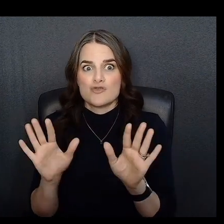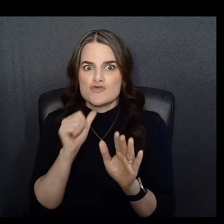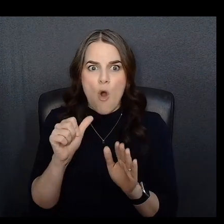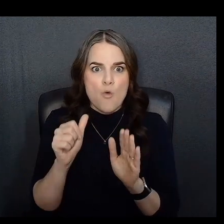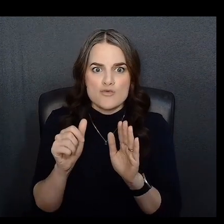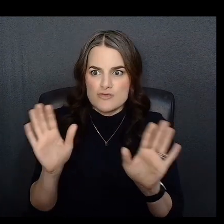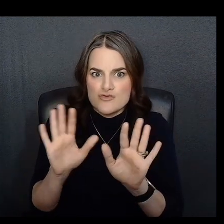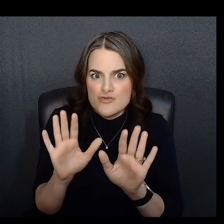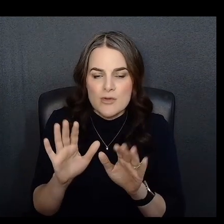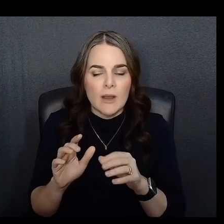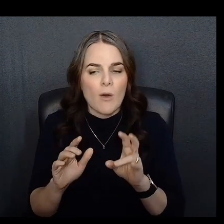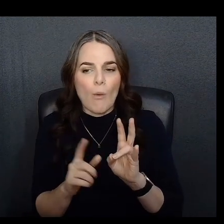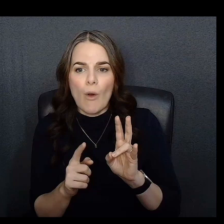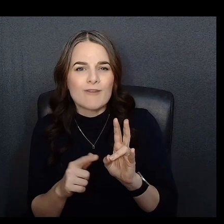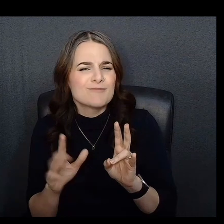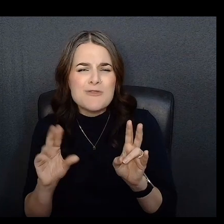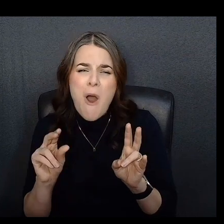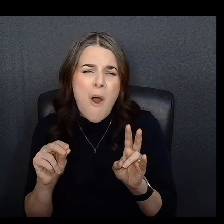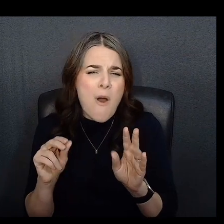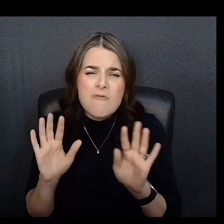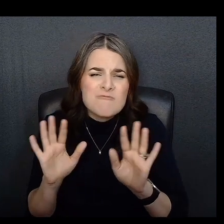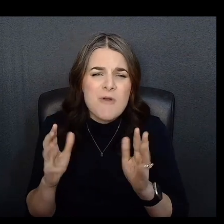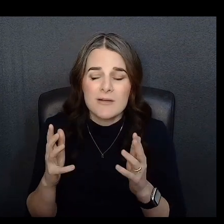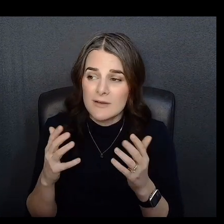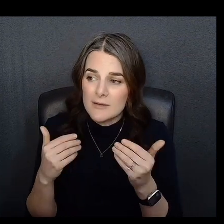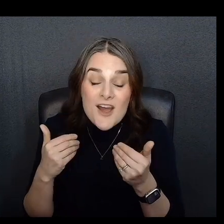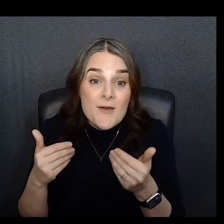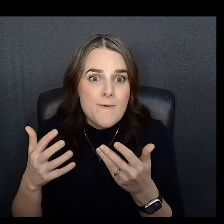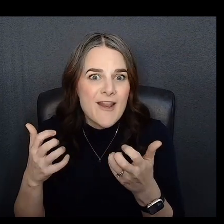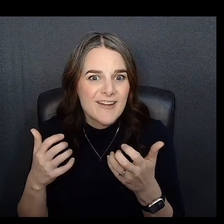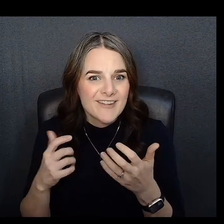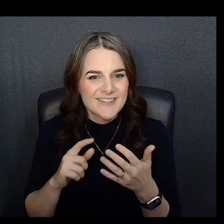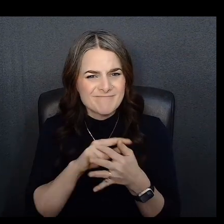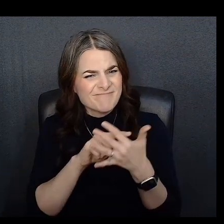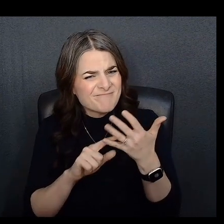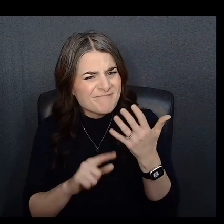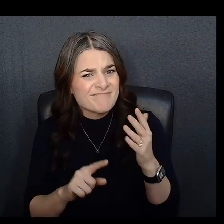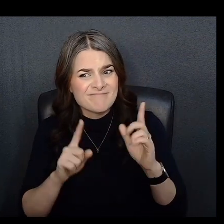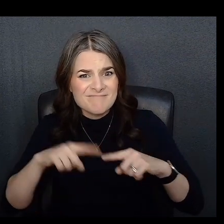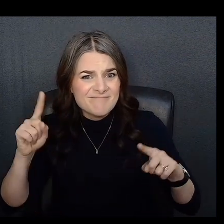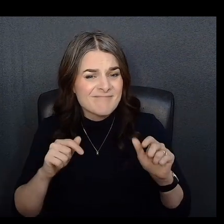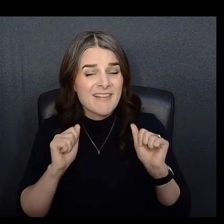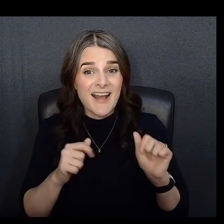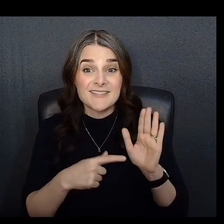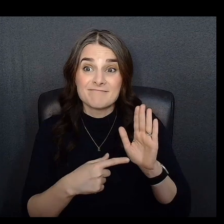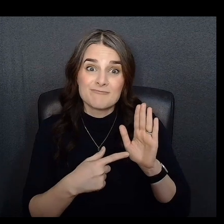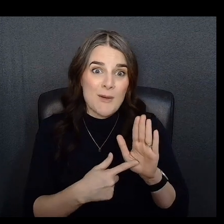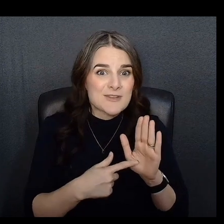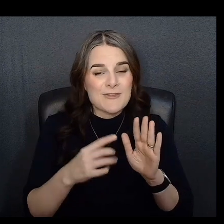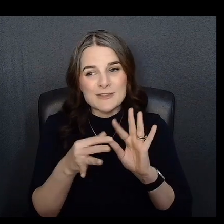that you can represent or say the things that you want to say. Anatomy and physiology.